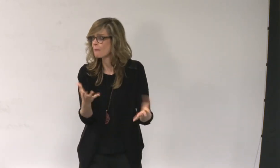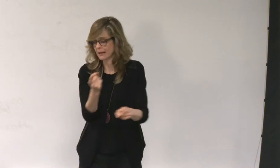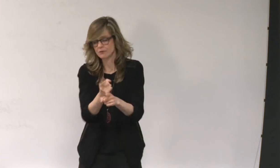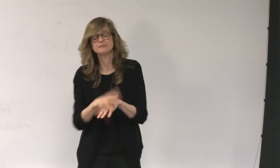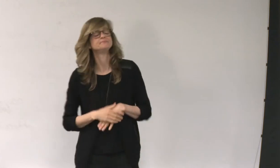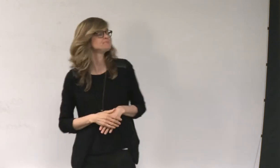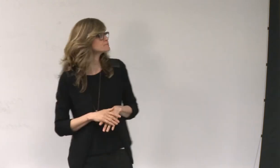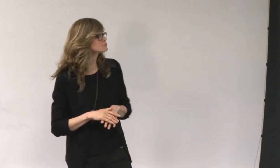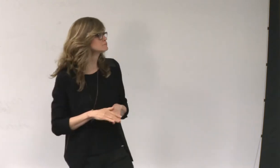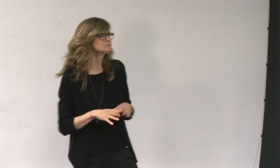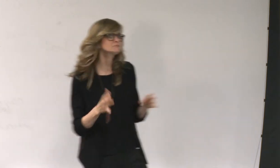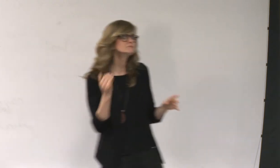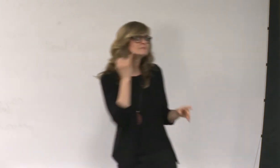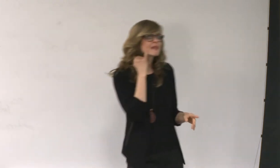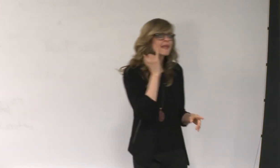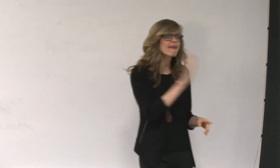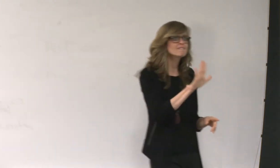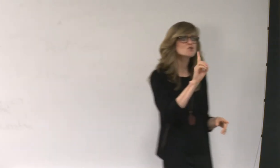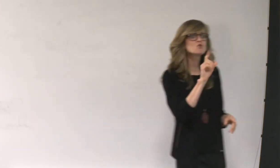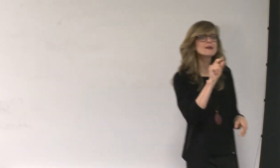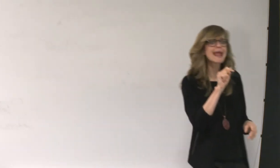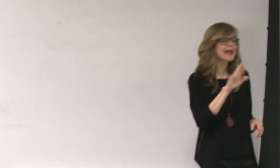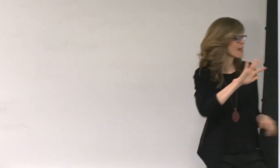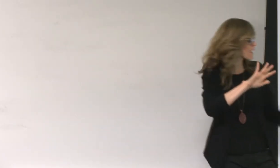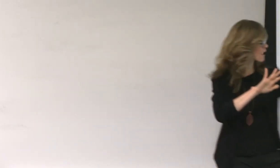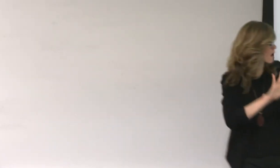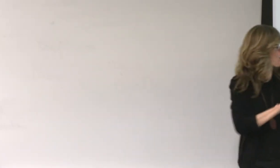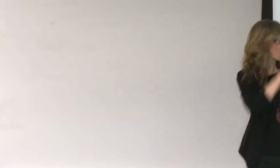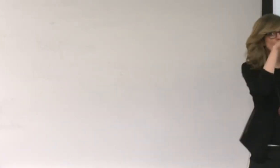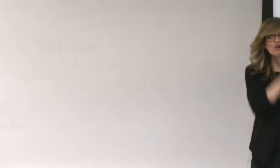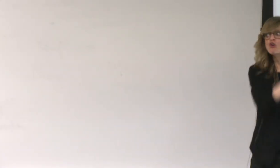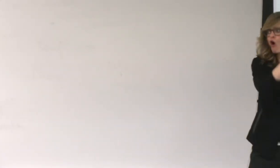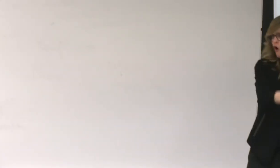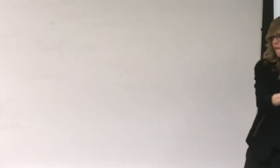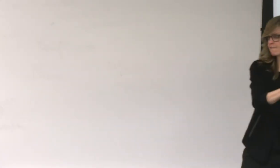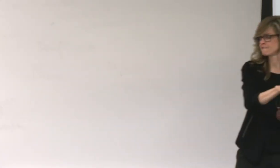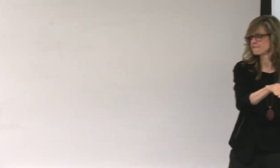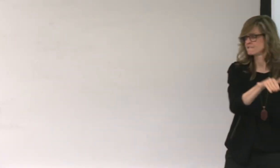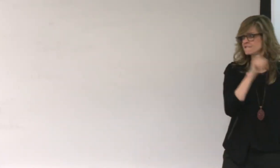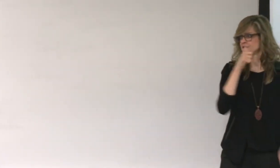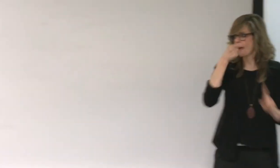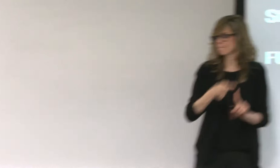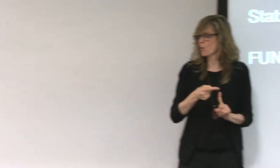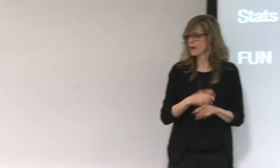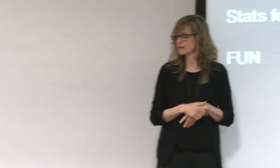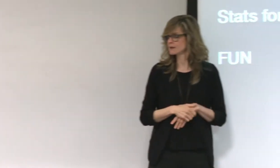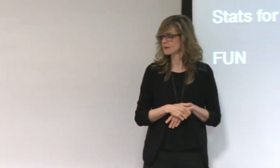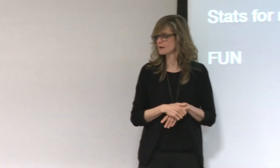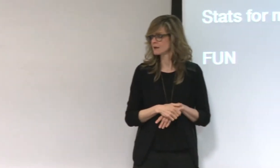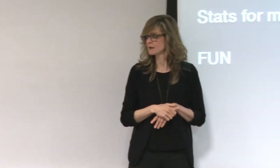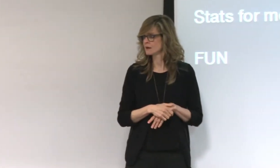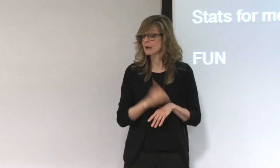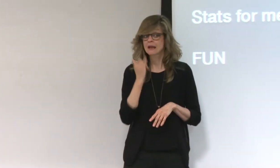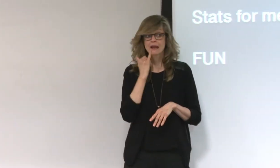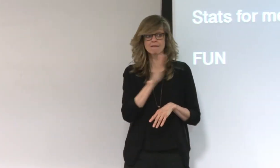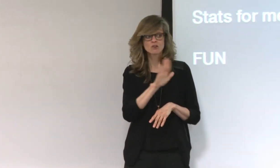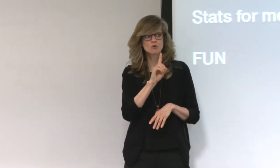HOW MANY PARTICIPANTS' INFORMATION WAS GATHERED, AND FROM THAT, YOU CAN PLOT CURVES OF THOSE POINTS.